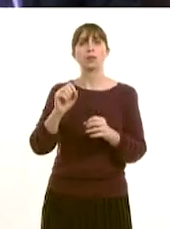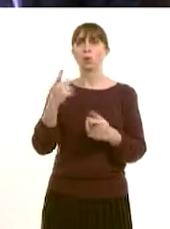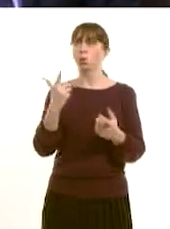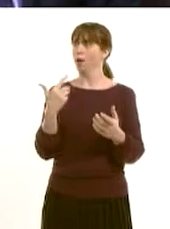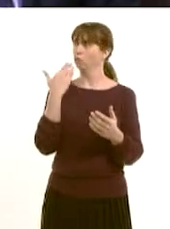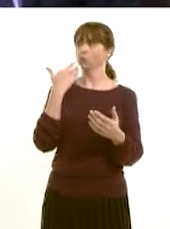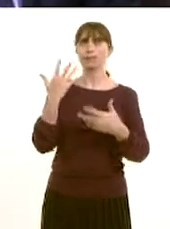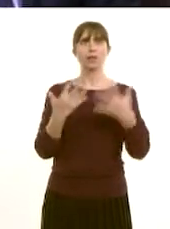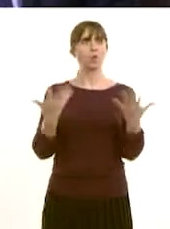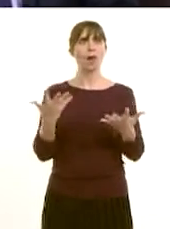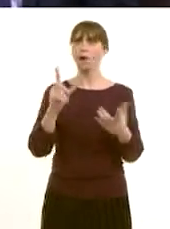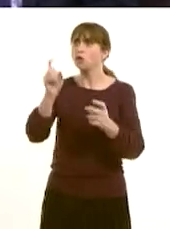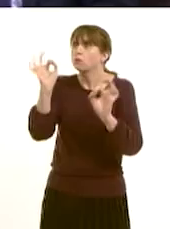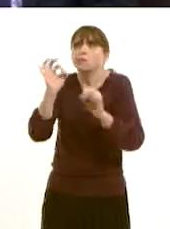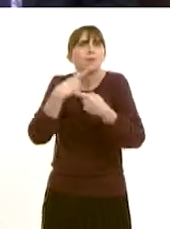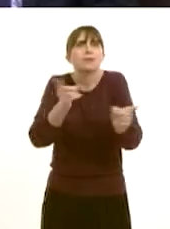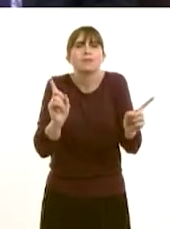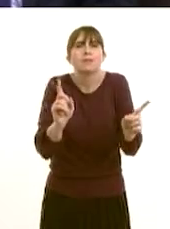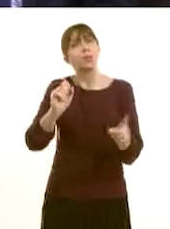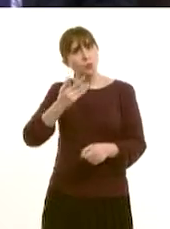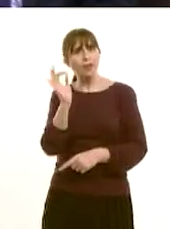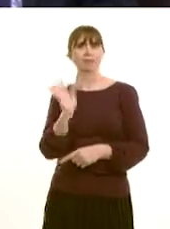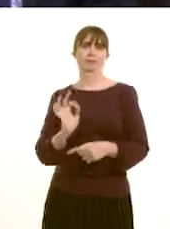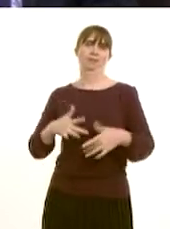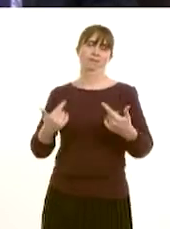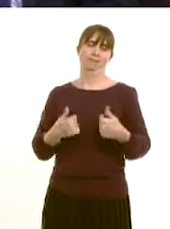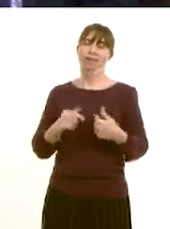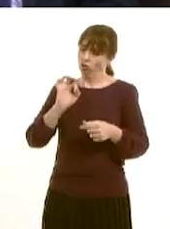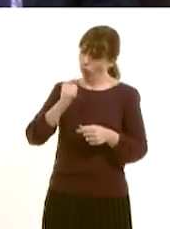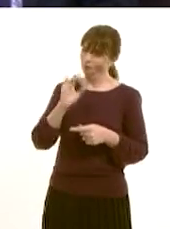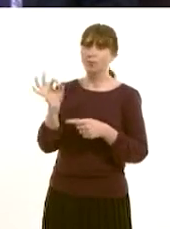There arenít any. So, again, I remind people: a 12 per cent cut in local government, a 12 per cent cut